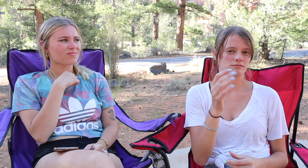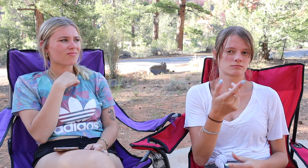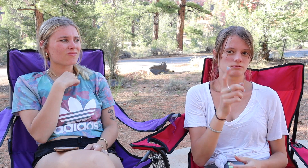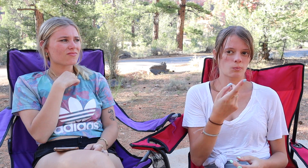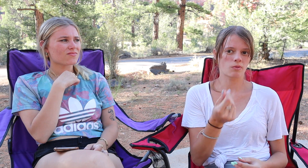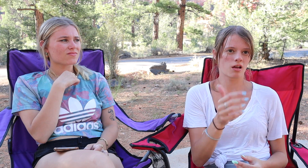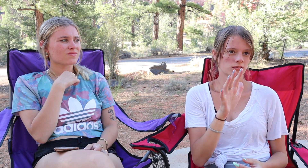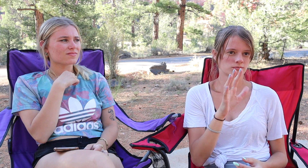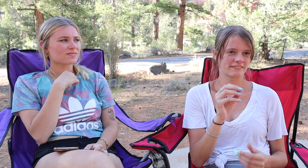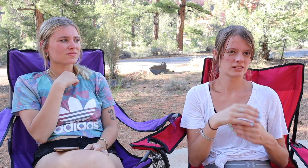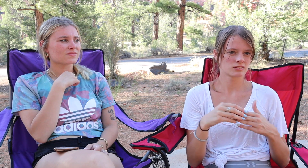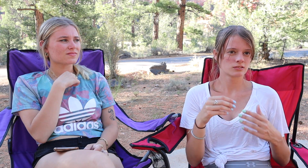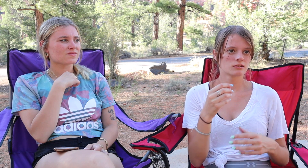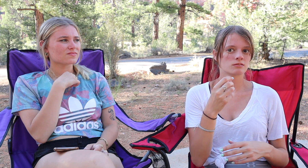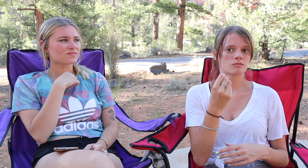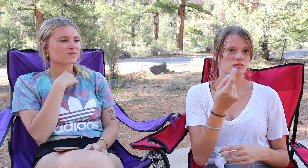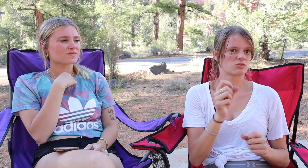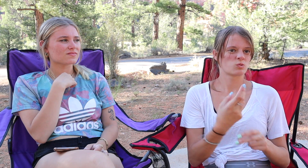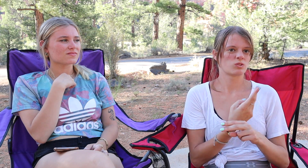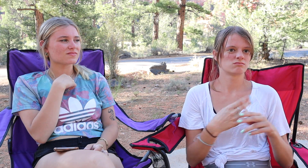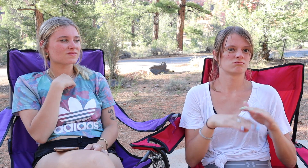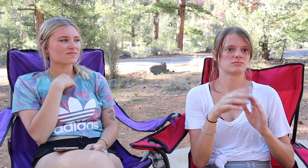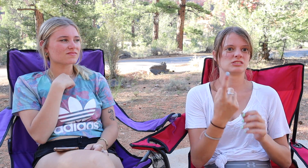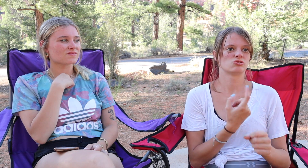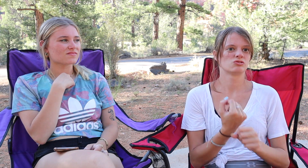because you will buy it for like $50 and you can use it up to one year